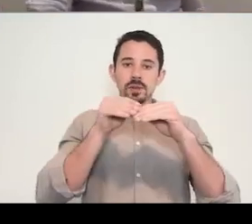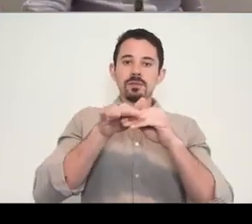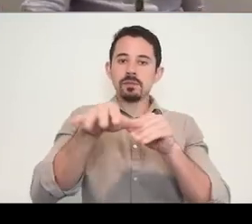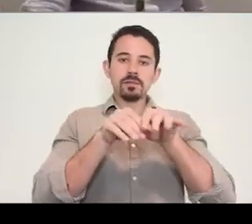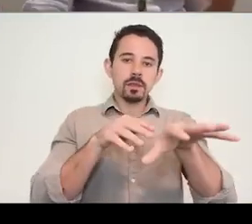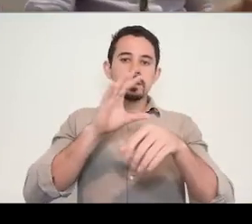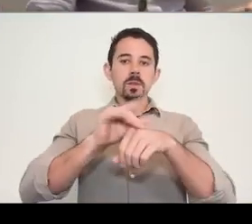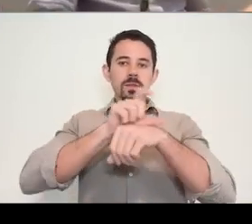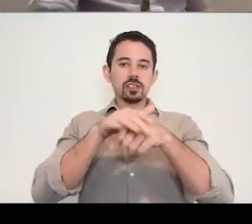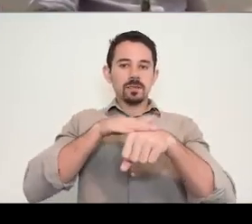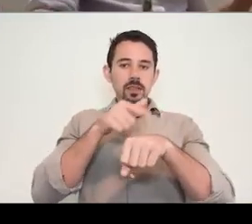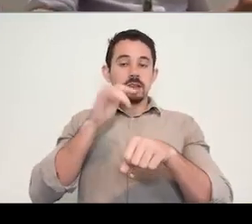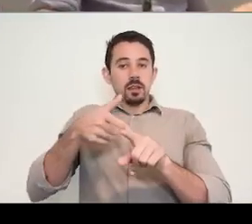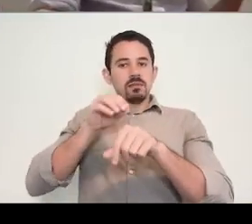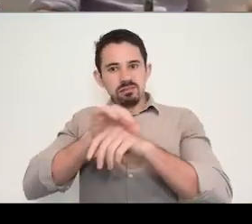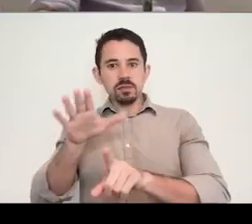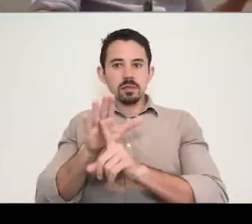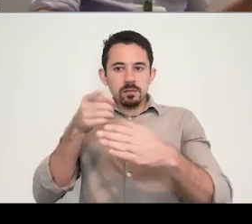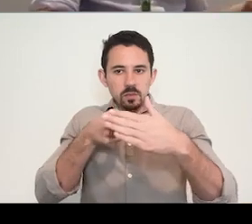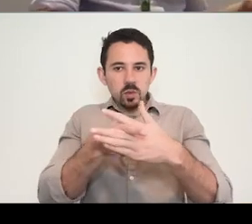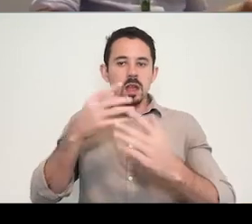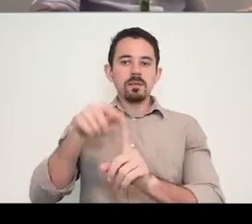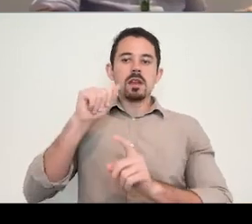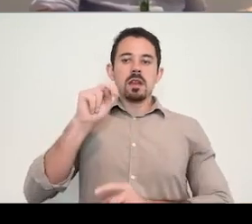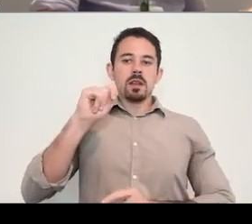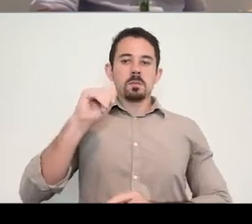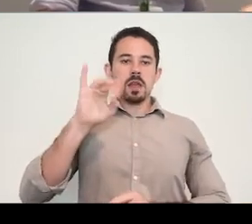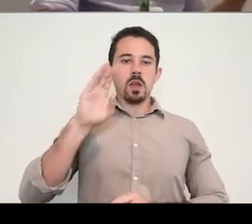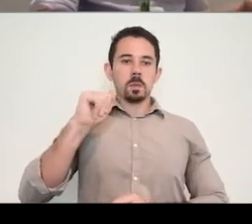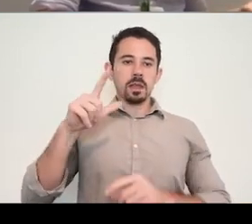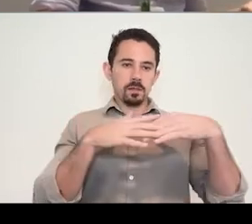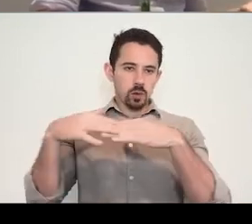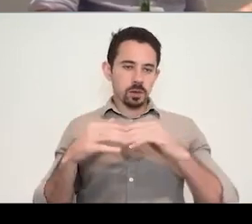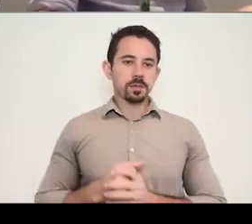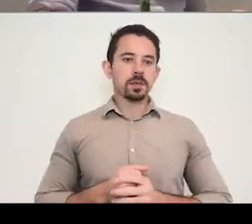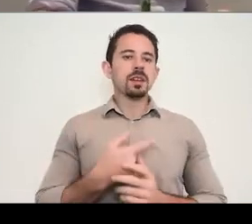was altered by performing contact angle hydrophobicity experiments,